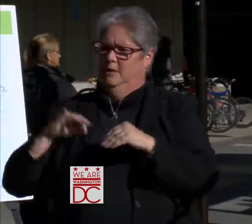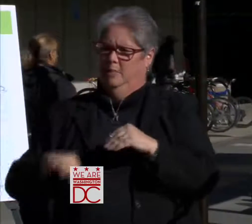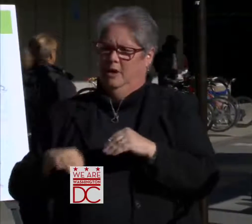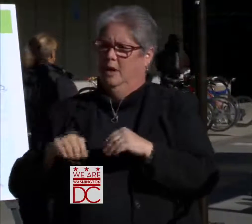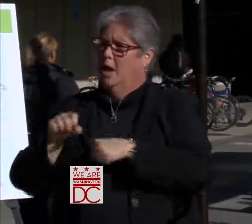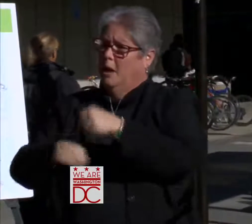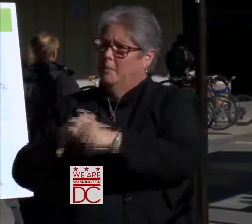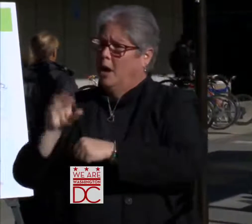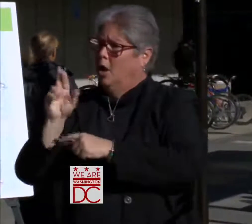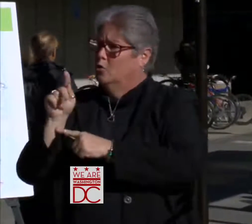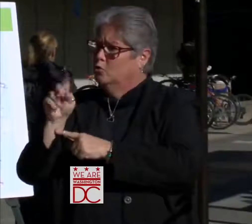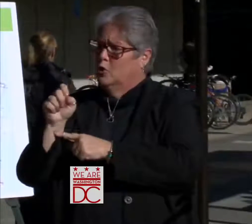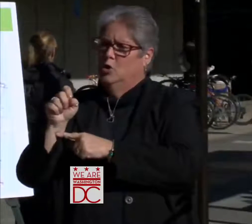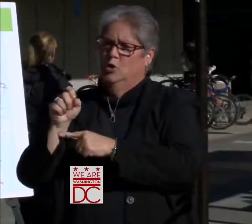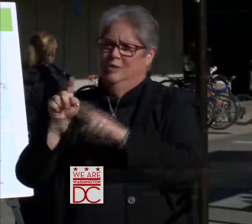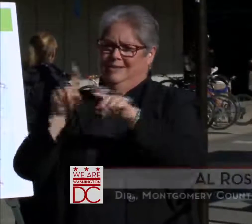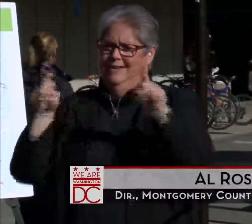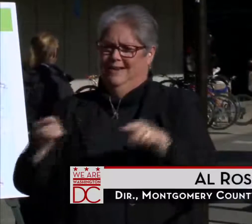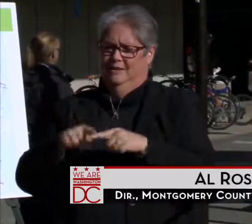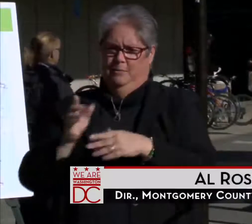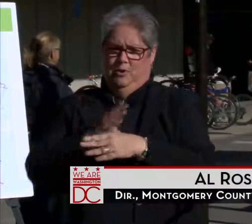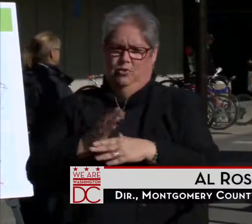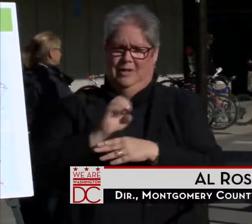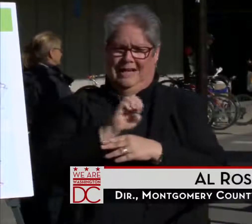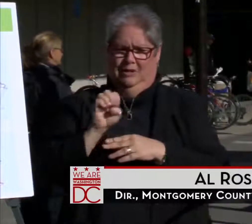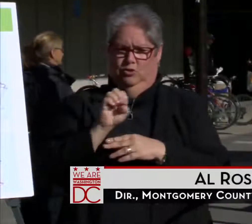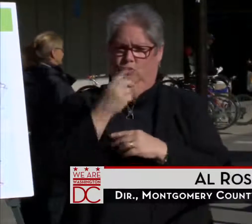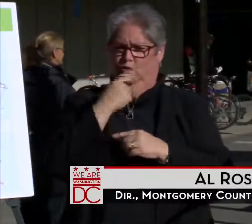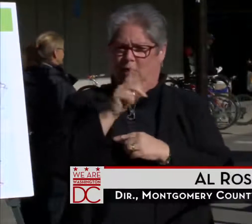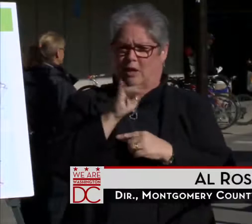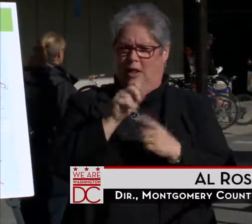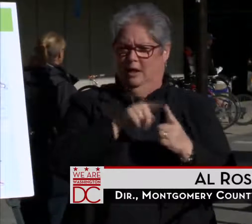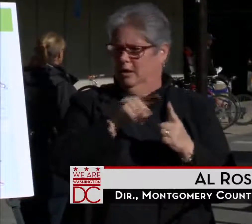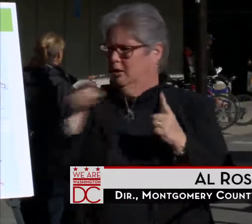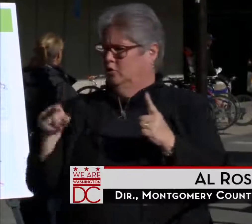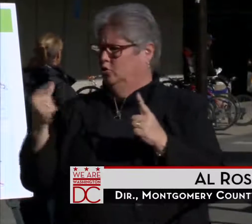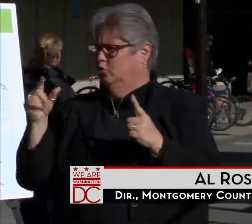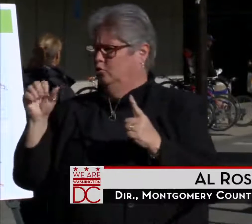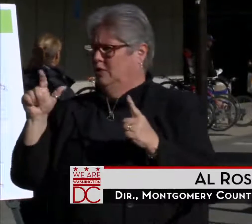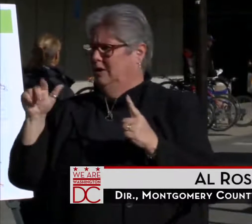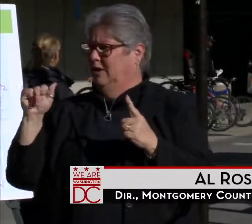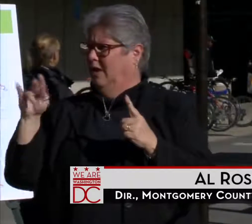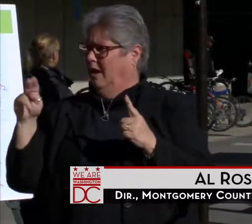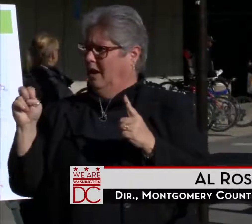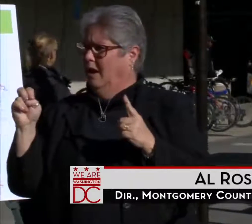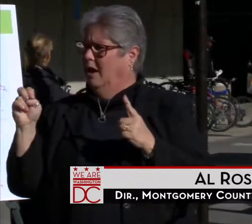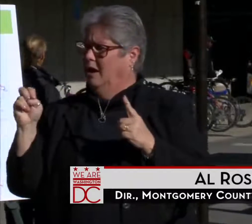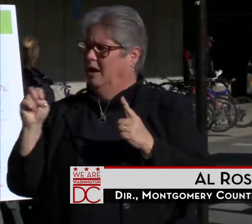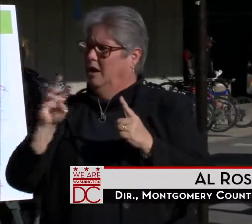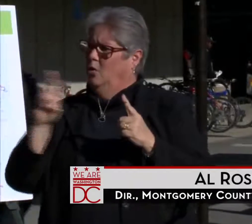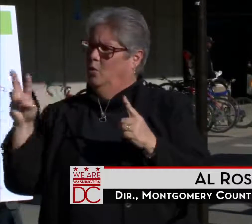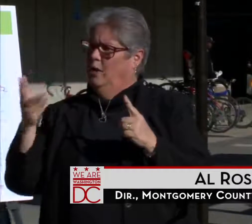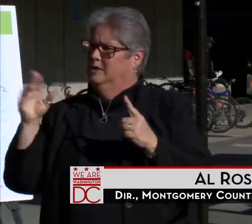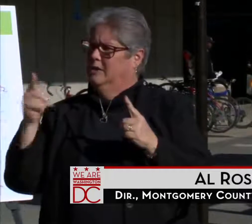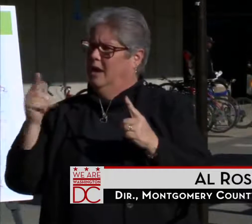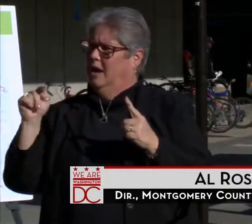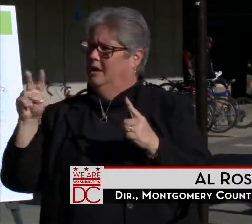BETWEEN THE EASTERN RED LINE STATION AND GREEN LINE AND AT WEST HEIGHTS.